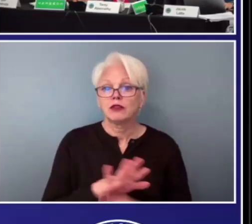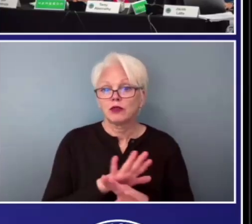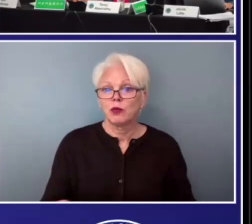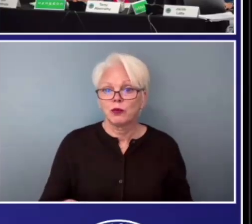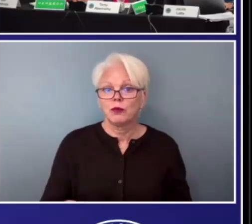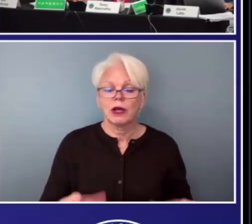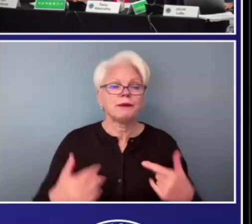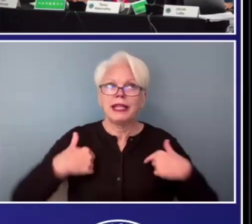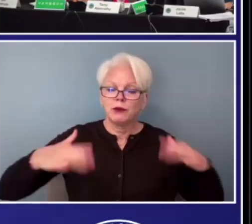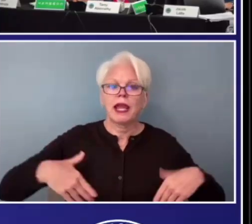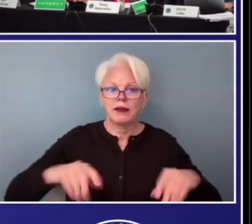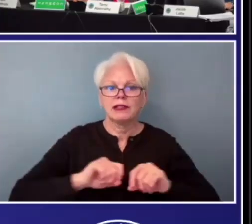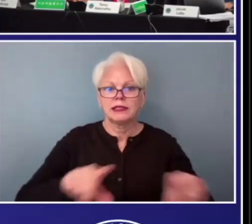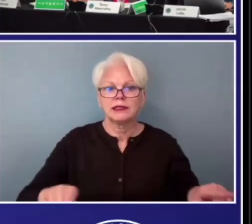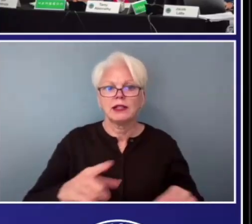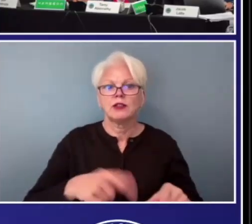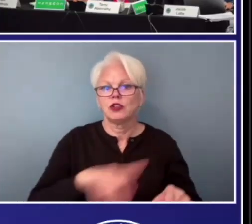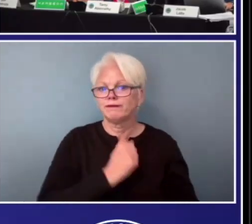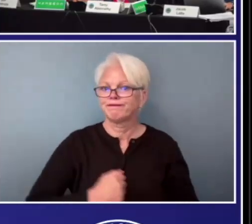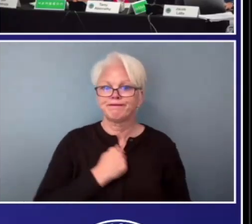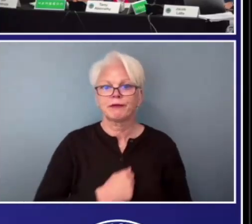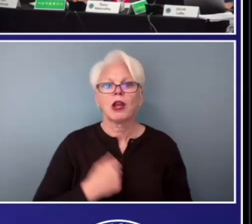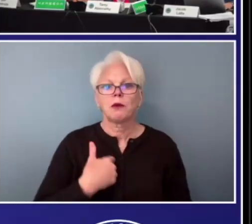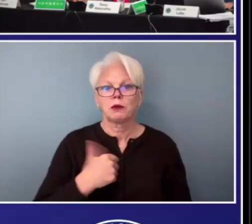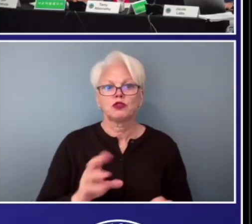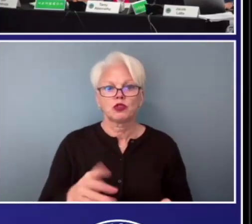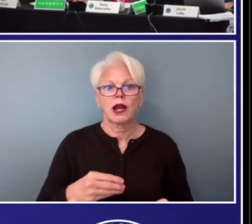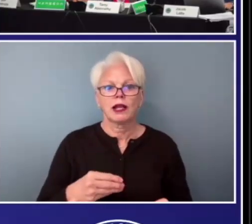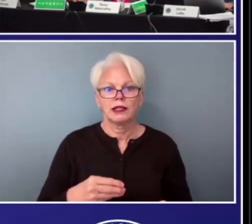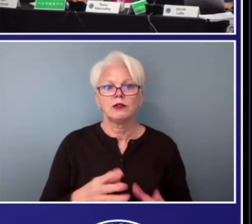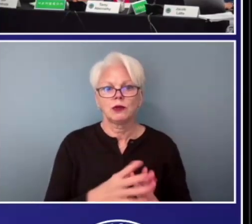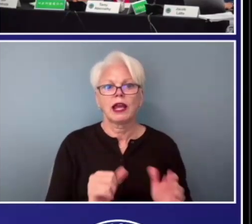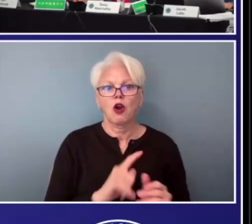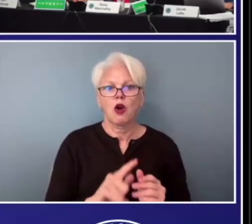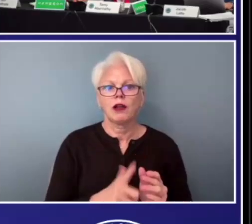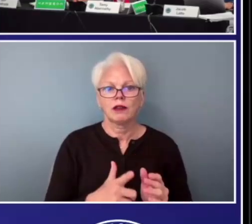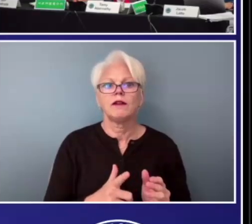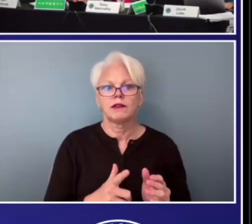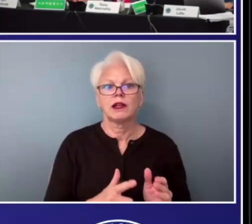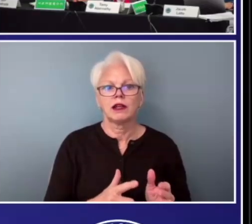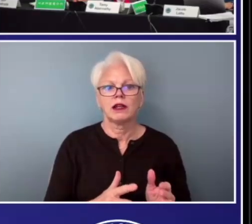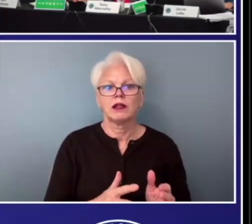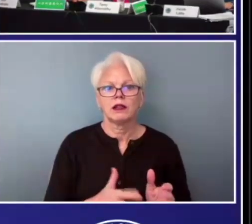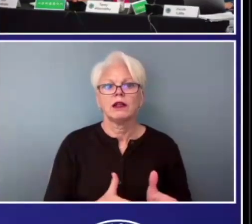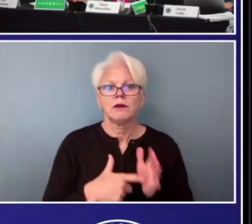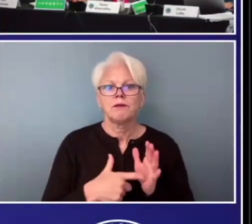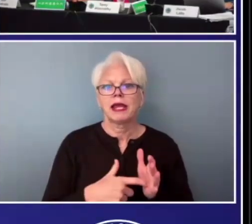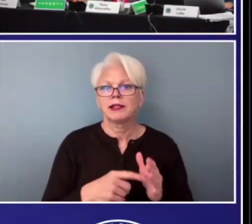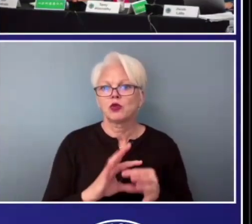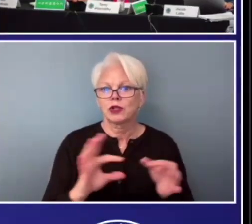if we have not circulated that to you, our apologies. We will try to get you all of the amendatory texts that we'll be discussing as soon as possible.